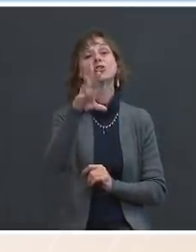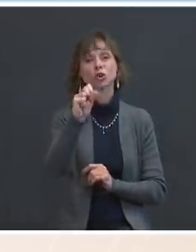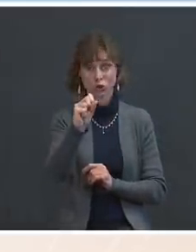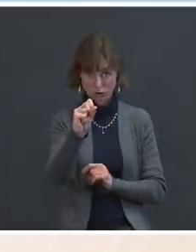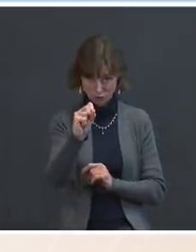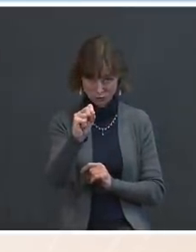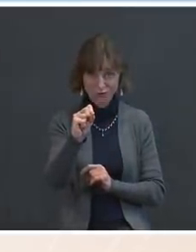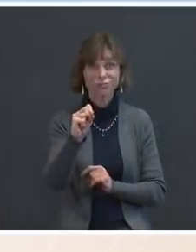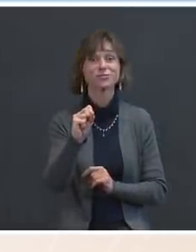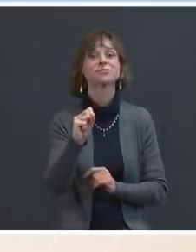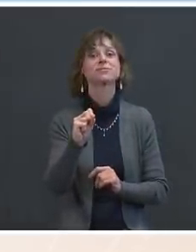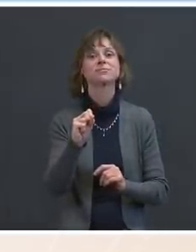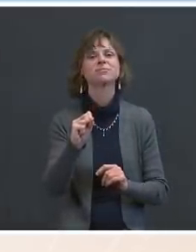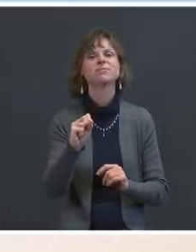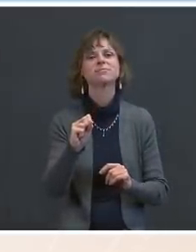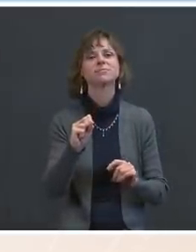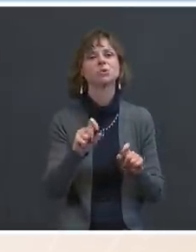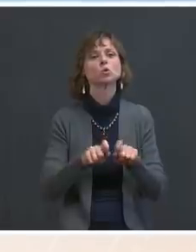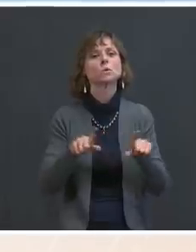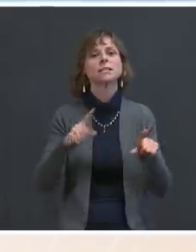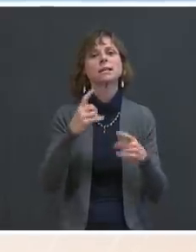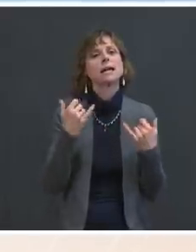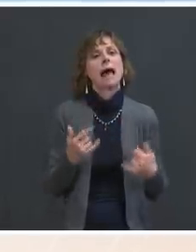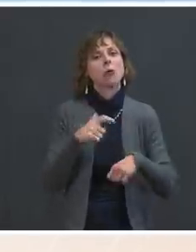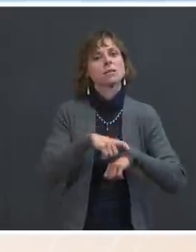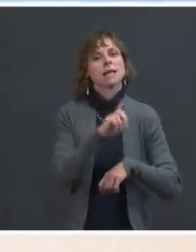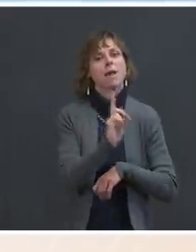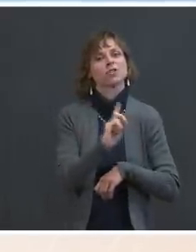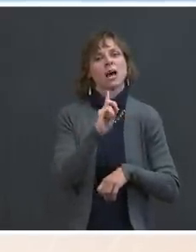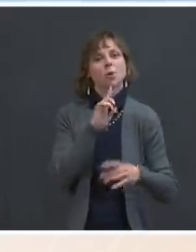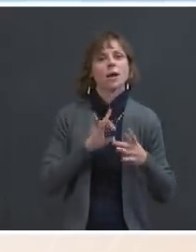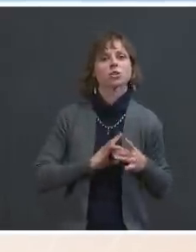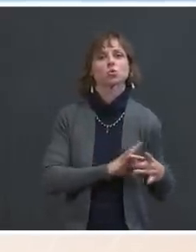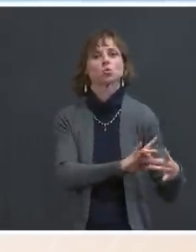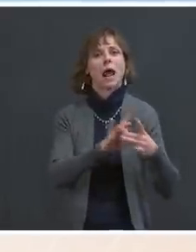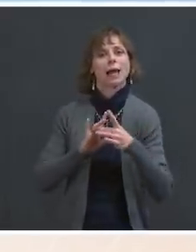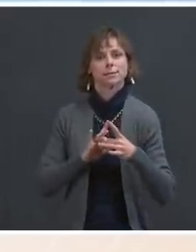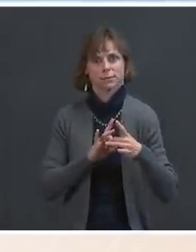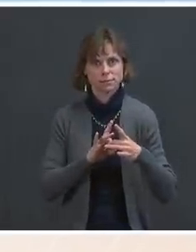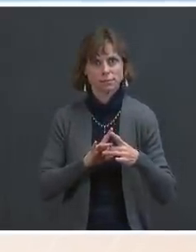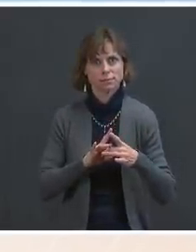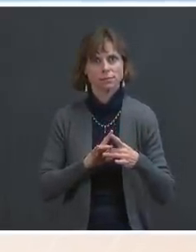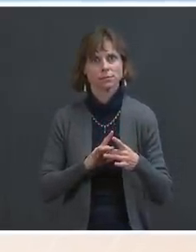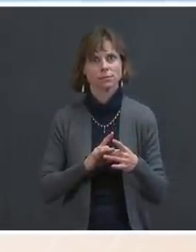to unite and rally on Newsom's behalf against the recall. Does the President have any plans